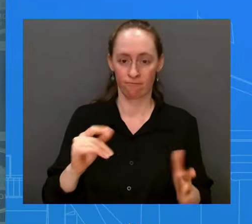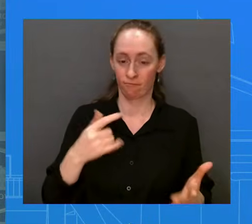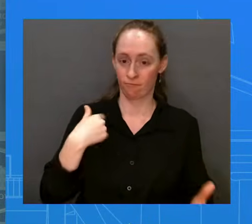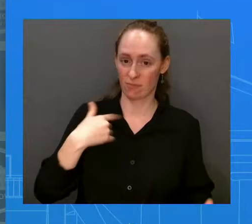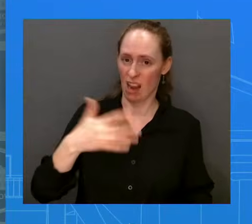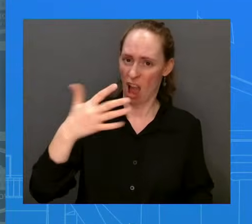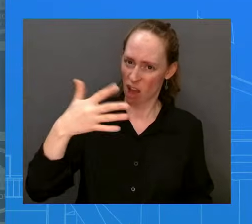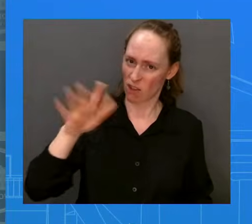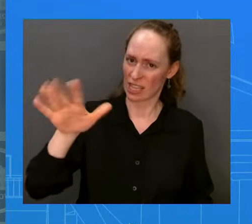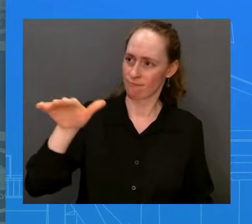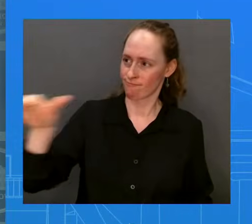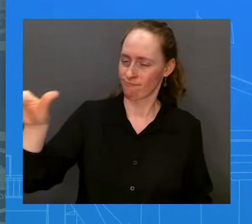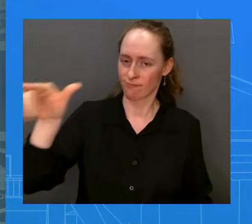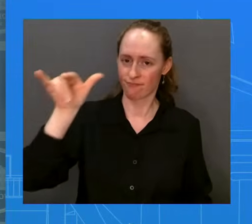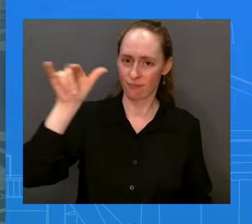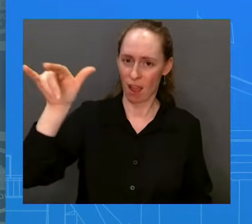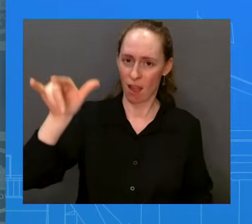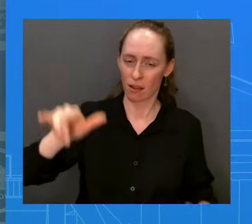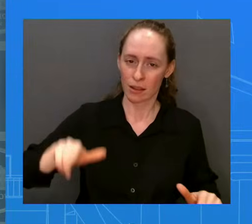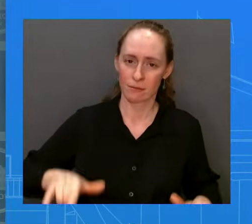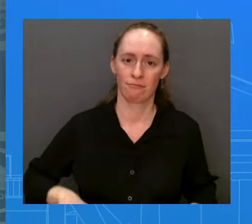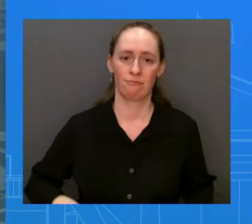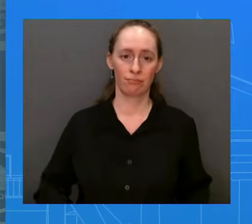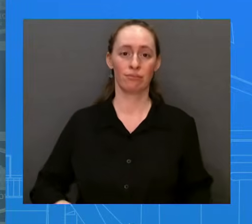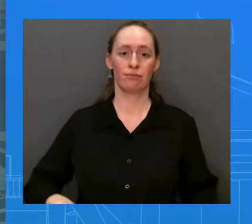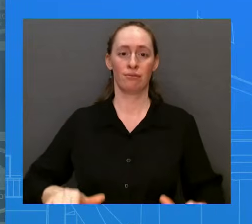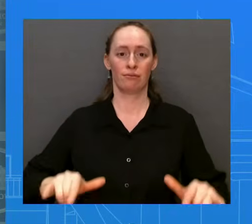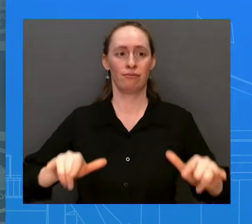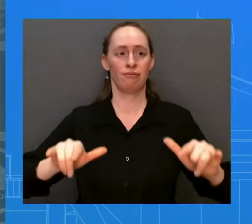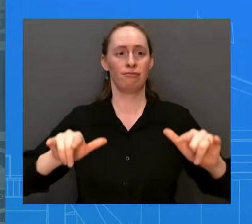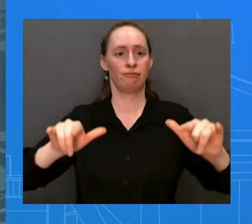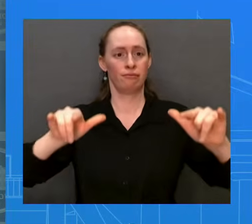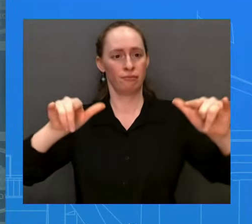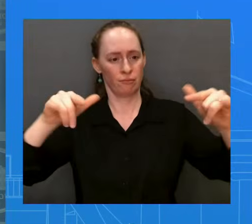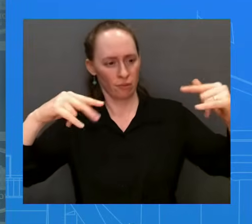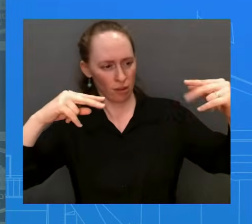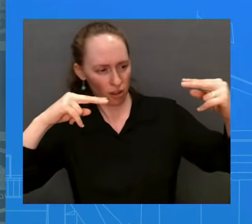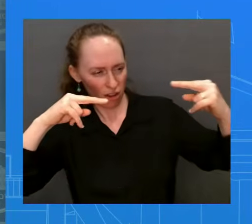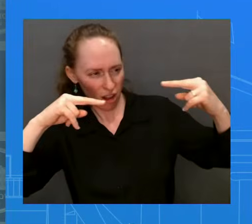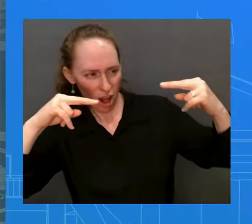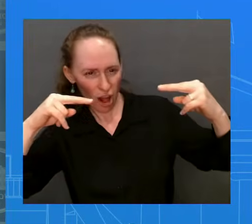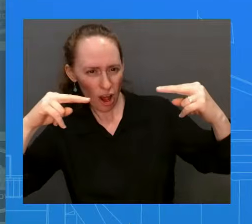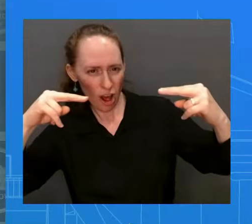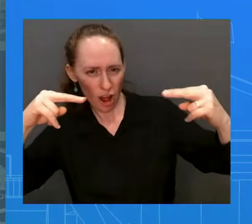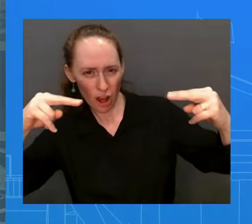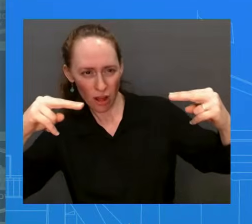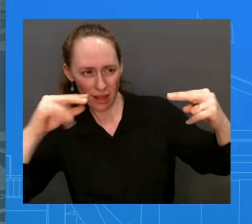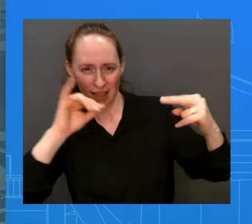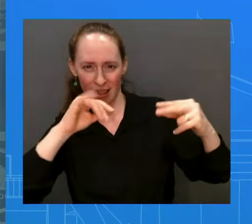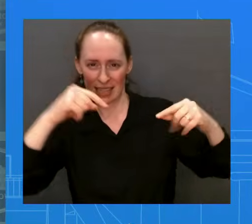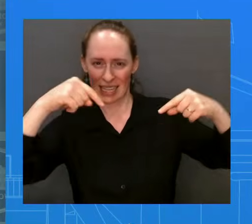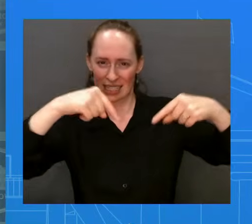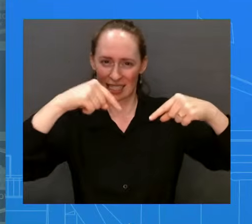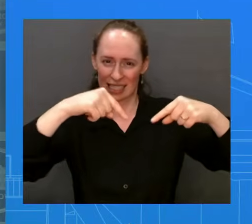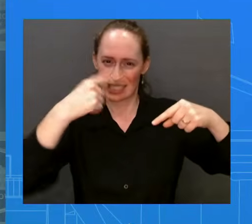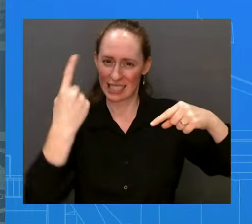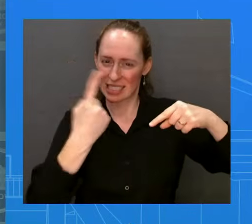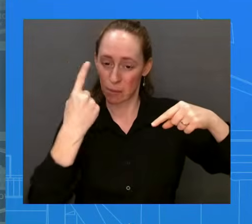a stationary object that was not very big. So we don't know what this exactly looked like.